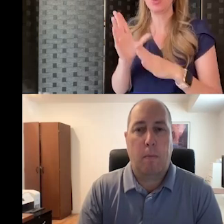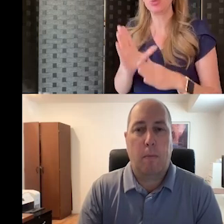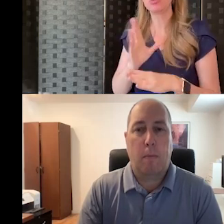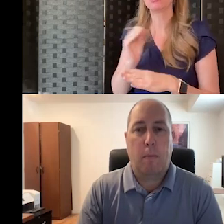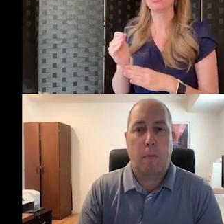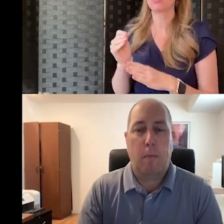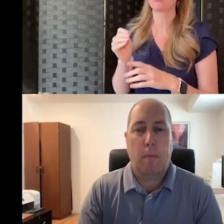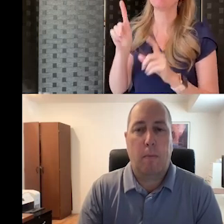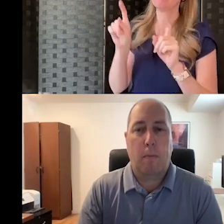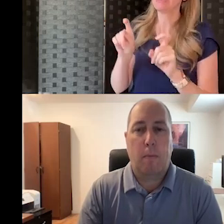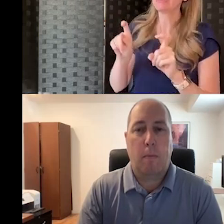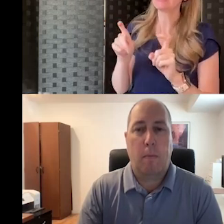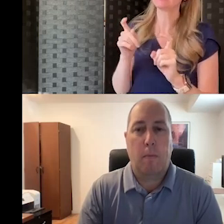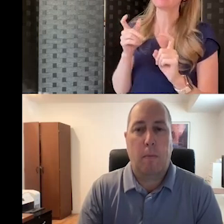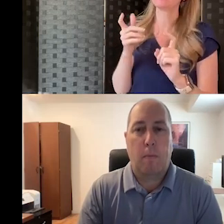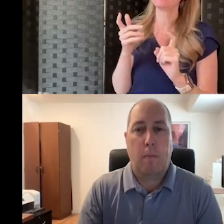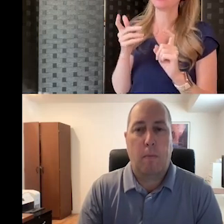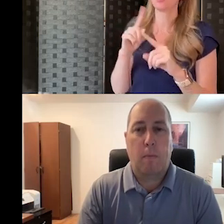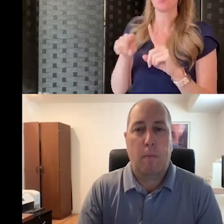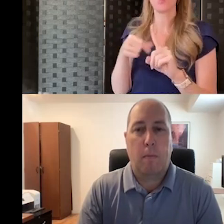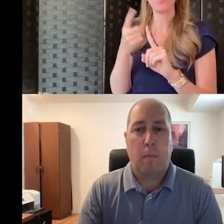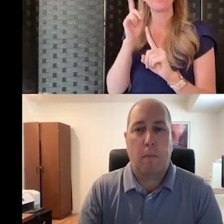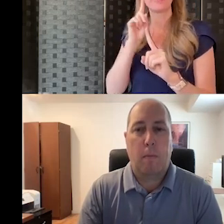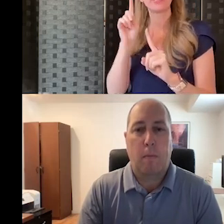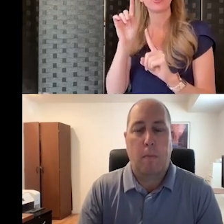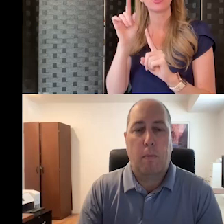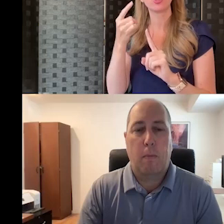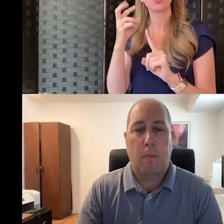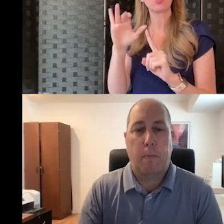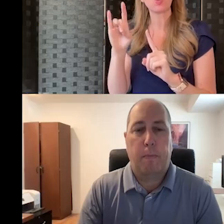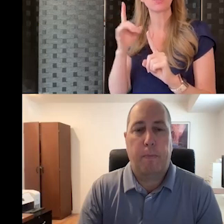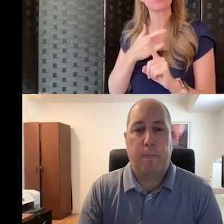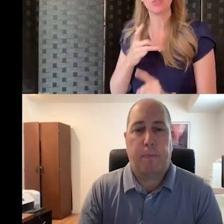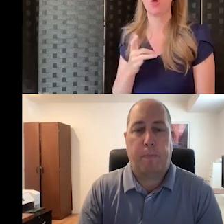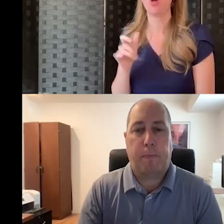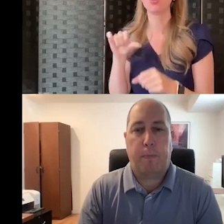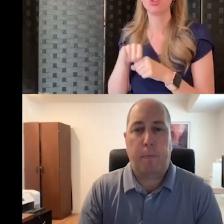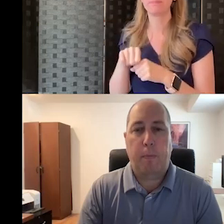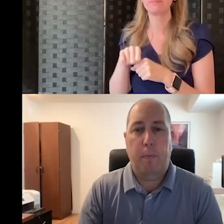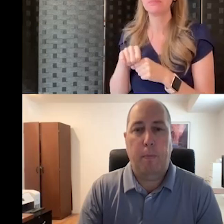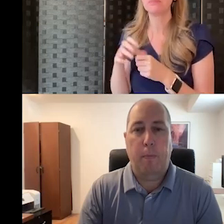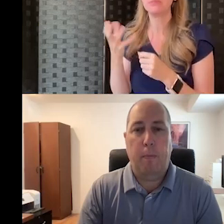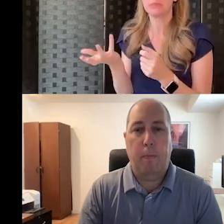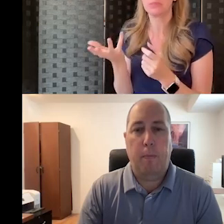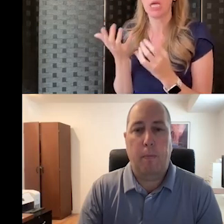tests is that when they hear a grid come often, they are like, oh, crap, now I need to learn how